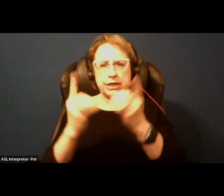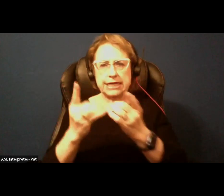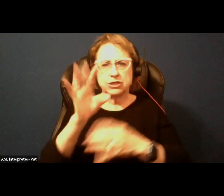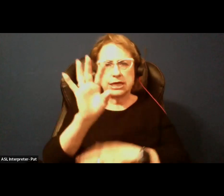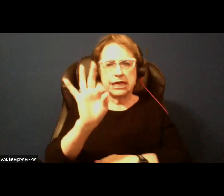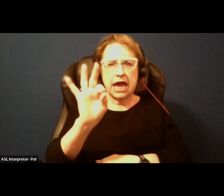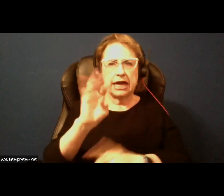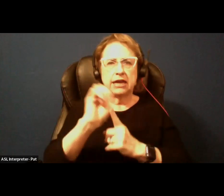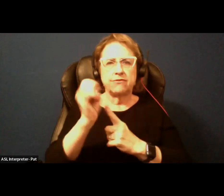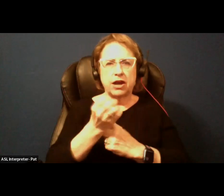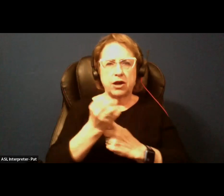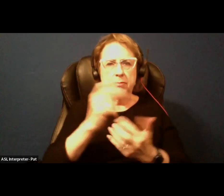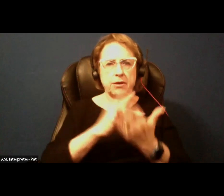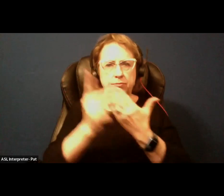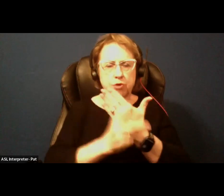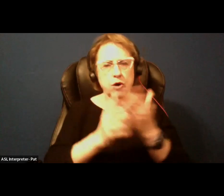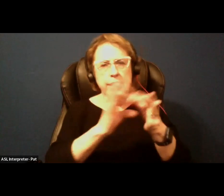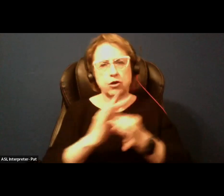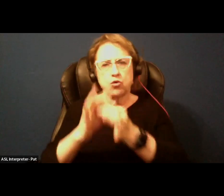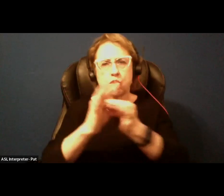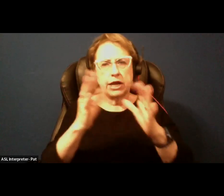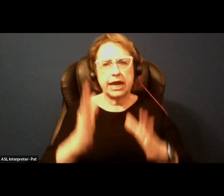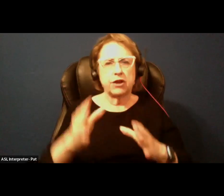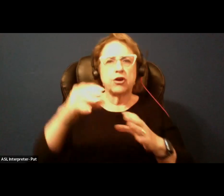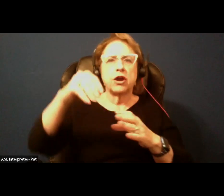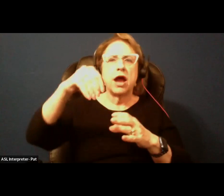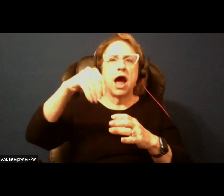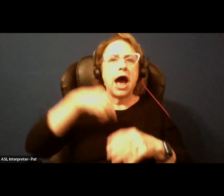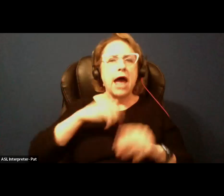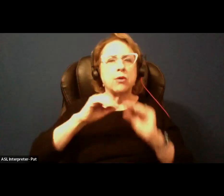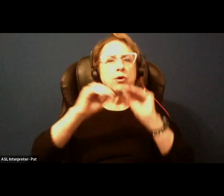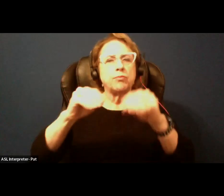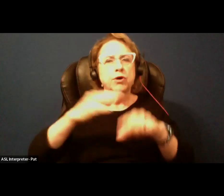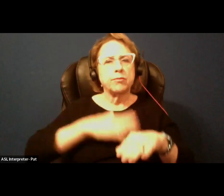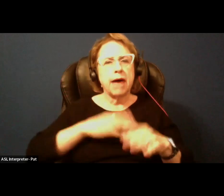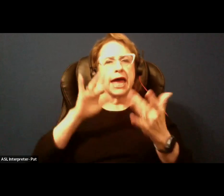drop my information in the chat and as well as links to some of what I'm about to talk about.